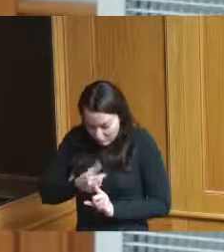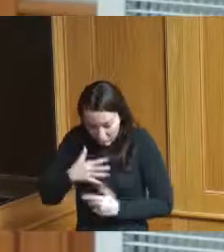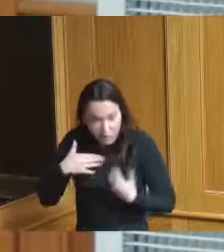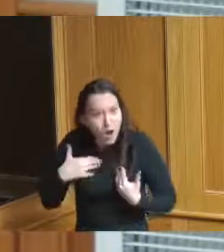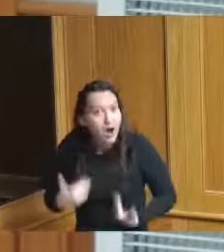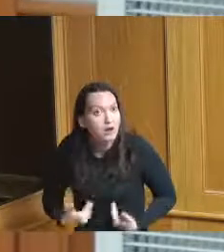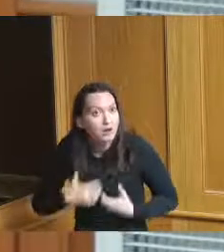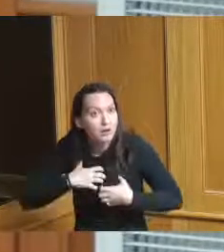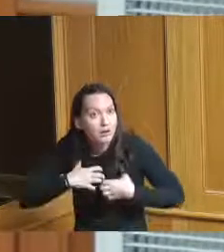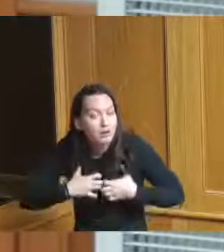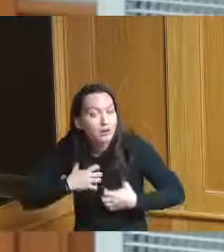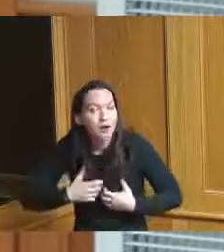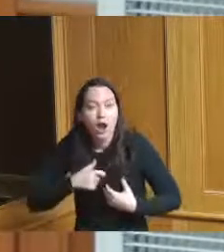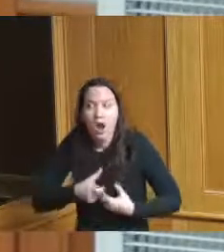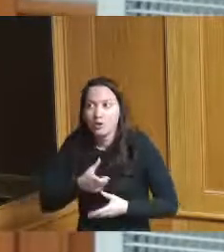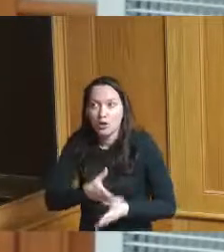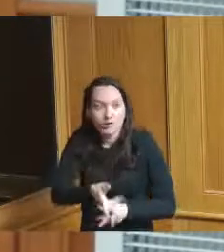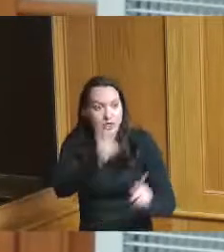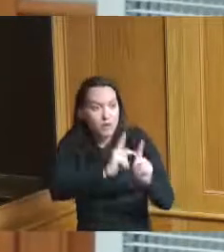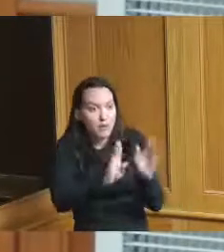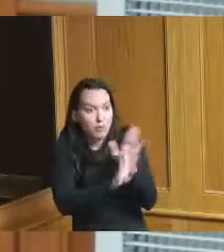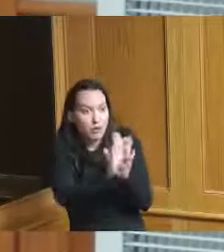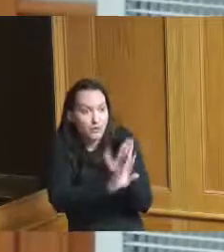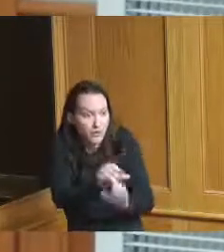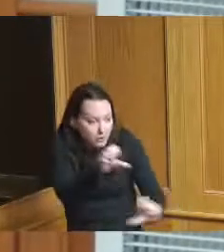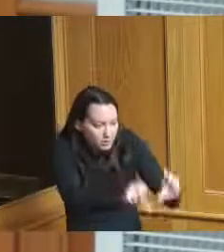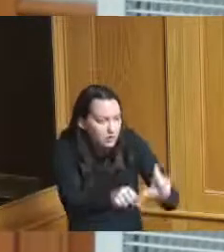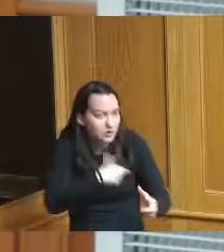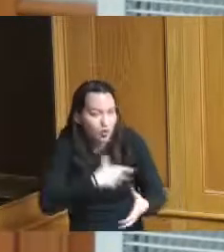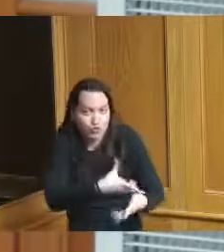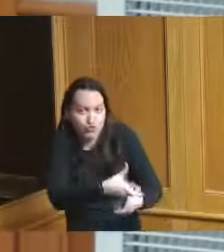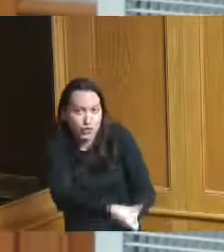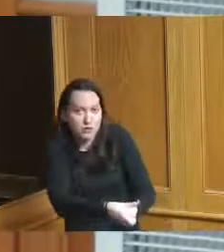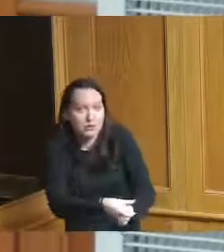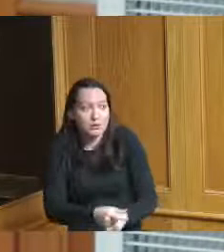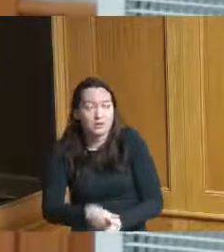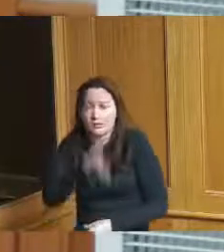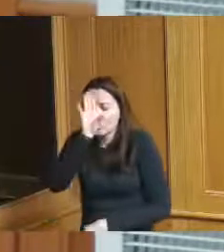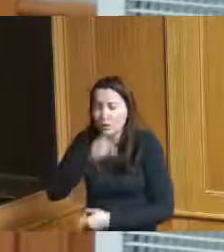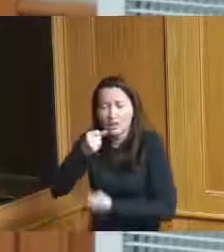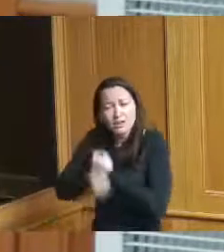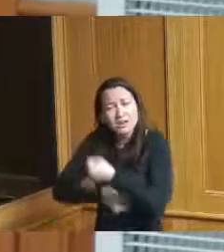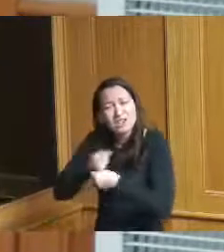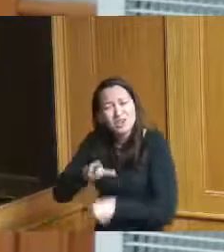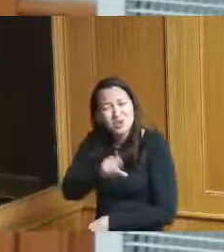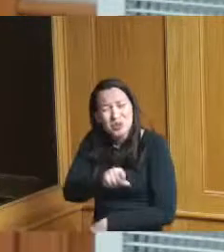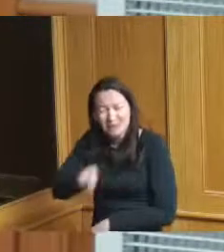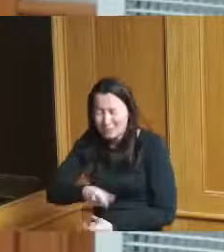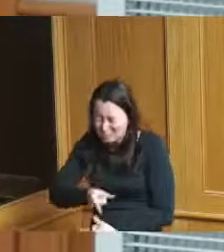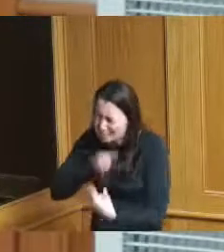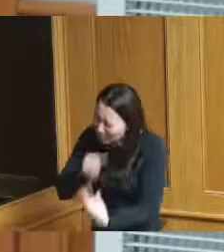don't I don't trust the people who developed it we had a very hard year 2020 and it it was chaotic